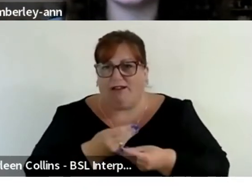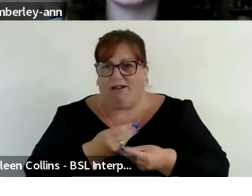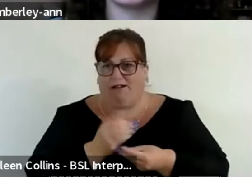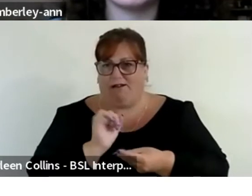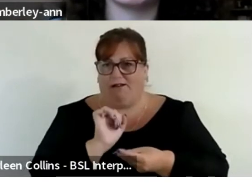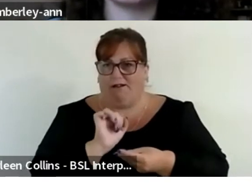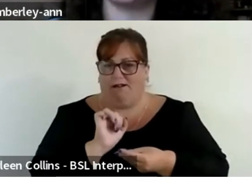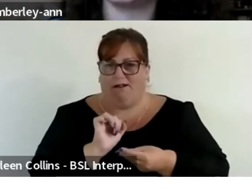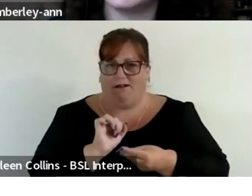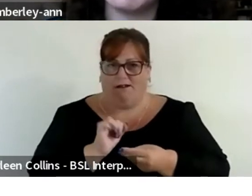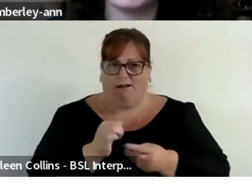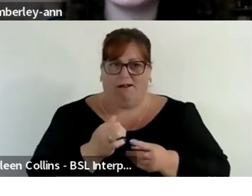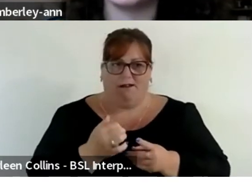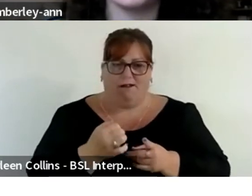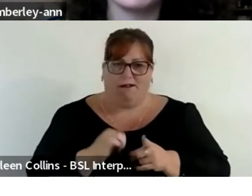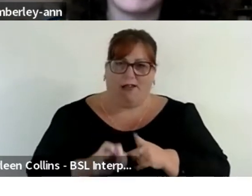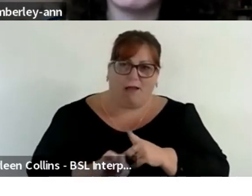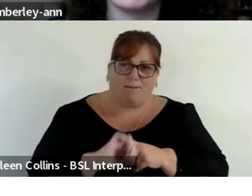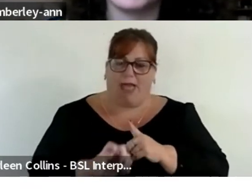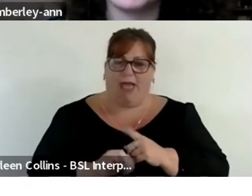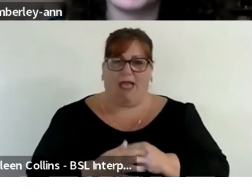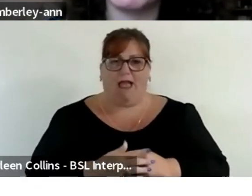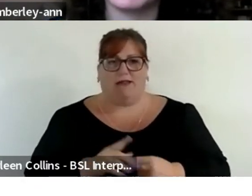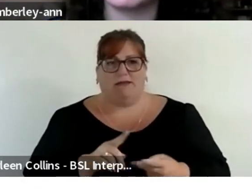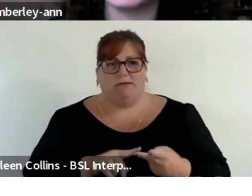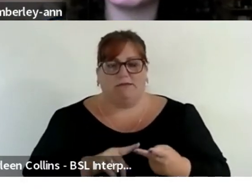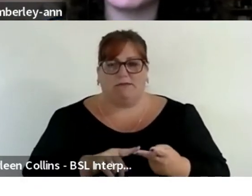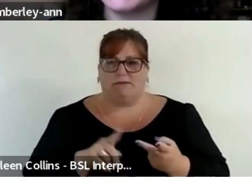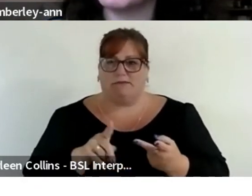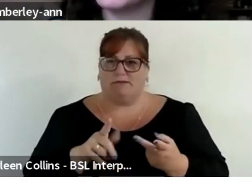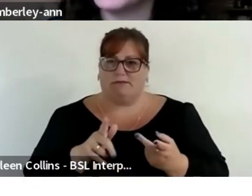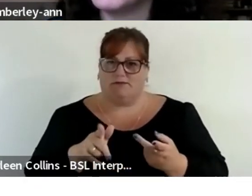but also how you adapt and the tools available to you. I think that's really helpful.